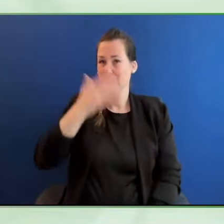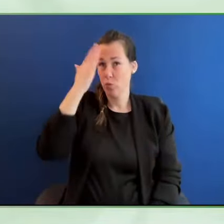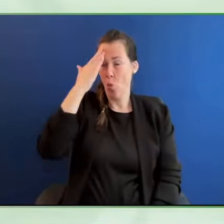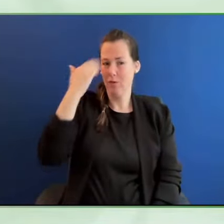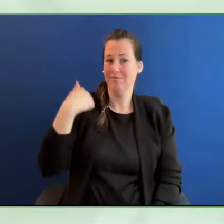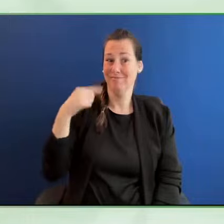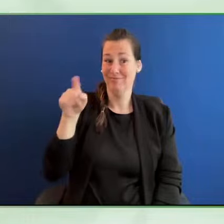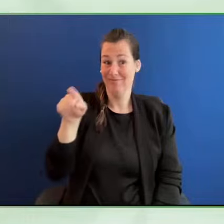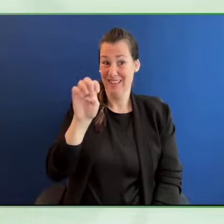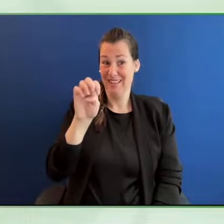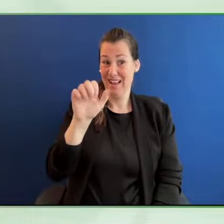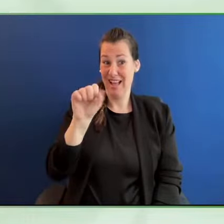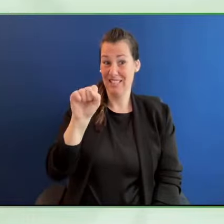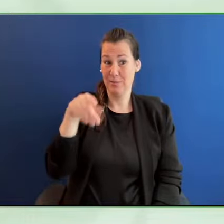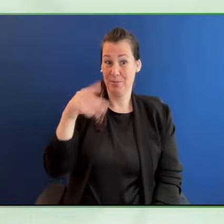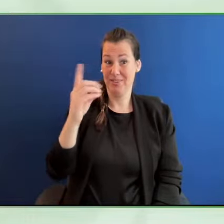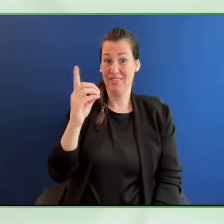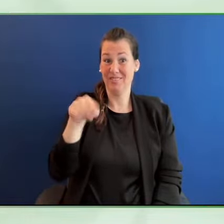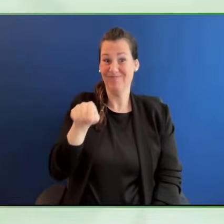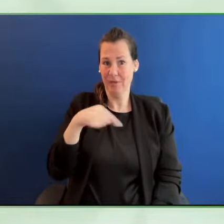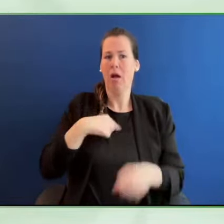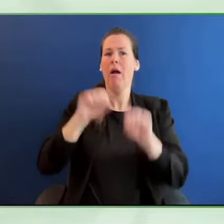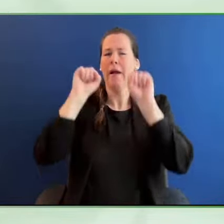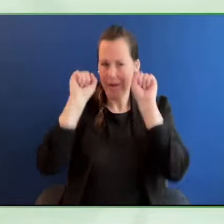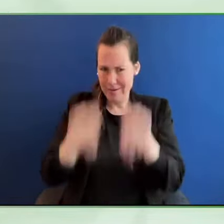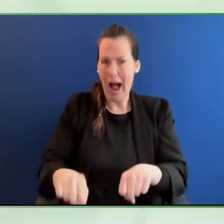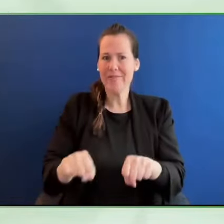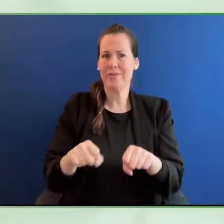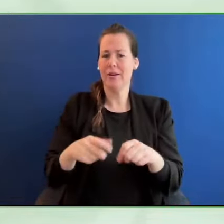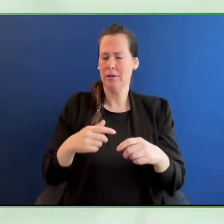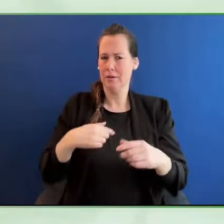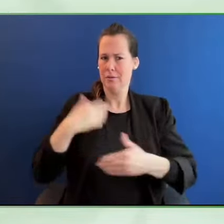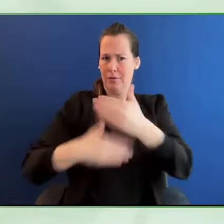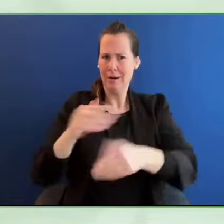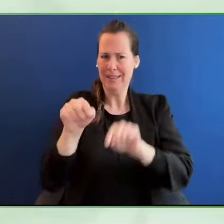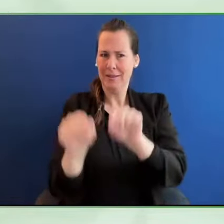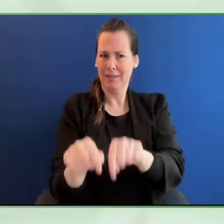So what is the broader political agenda for it on social issues?